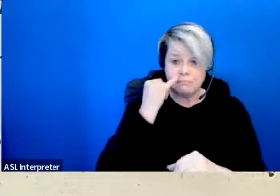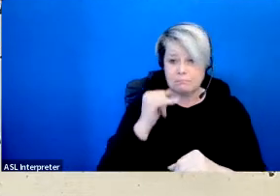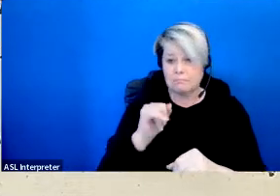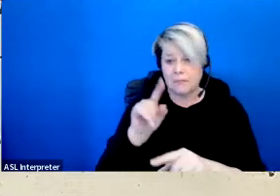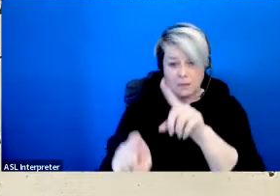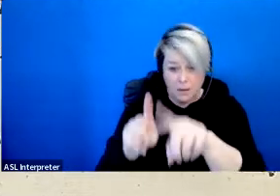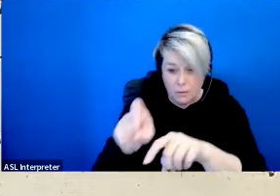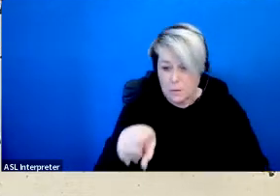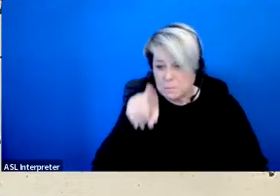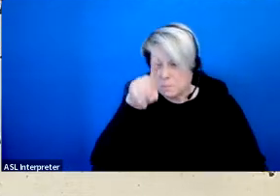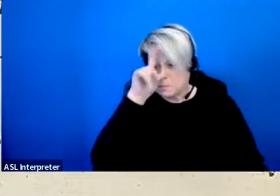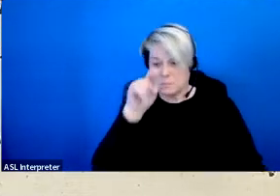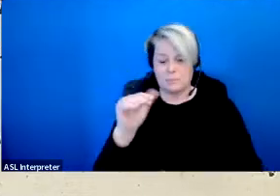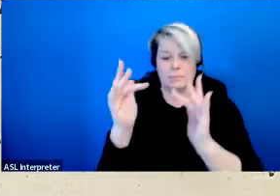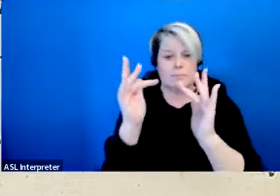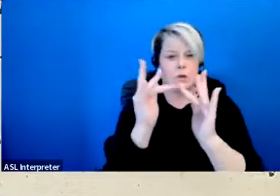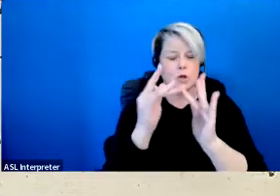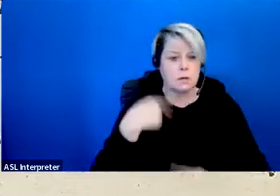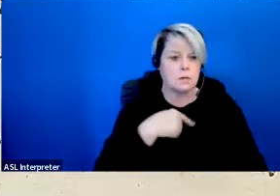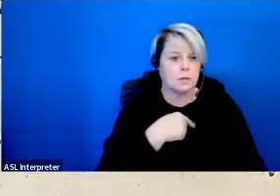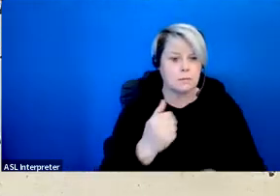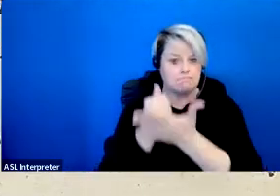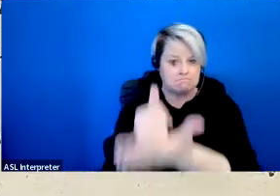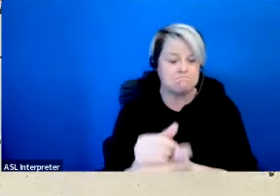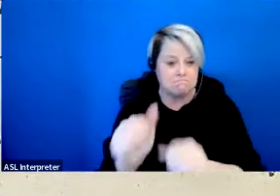available that we are able to cover today. So please